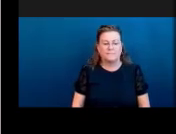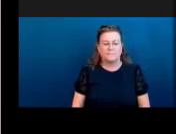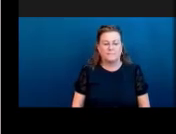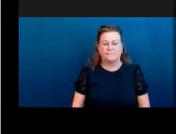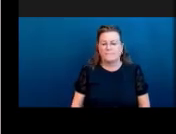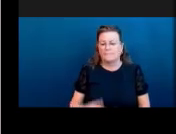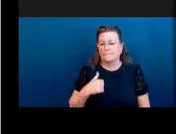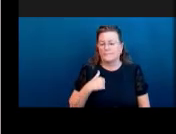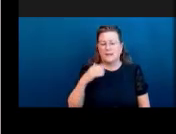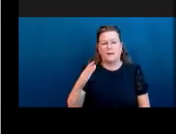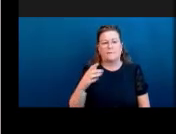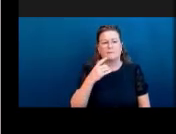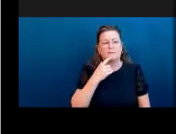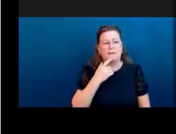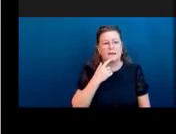say, let's see.